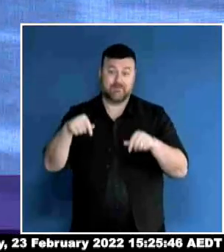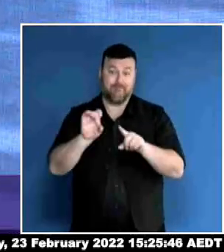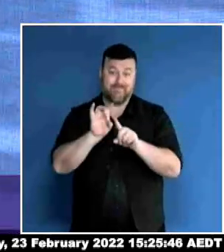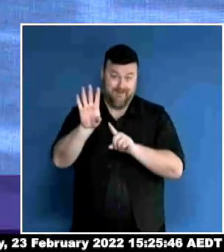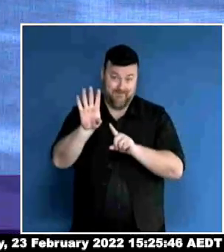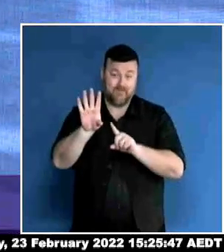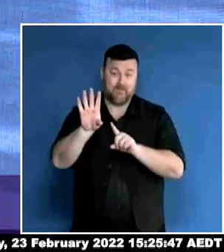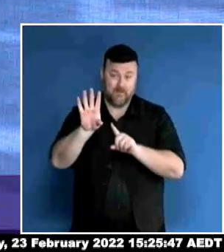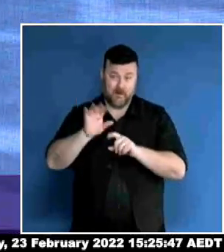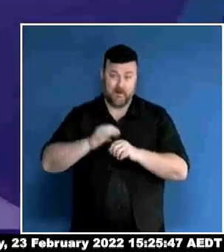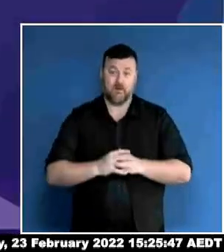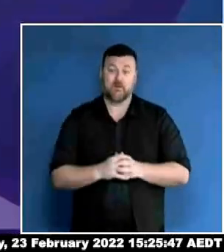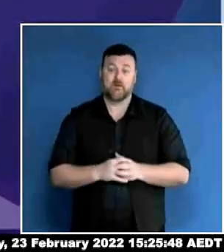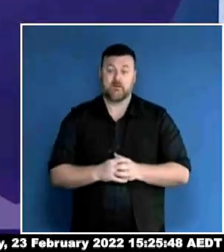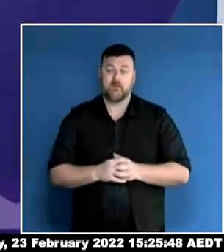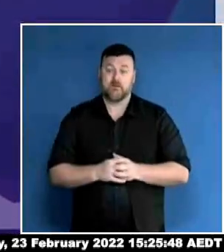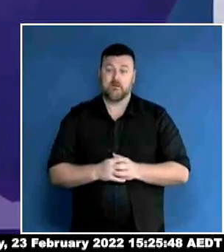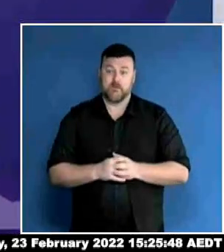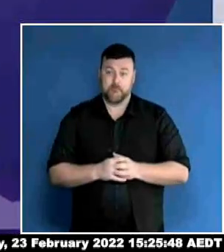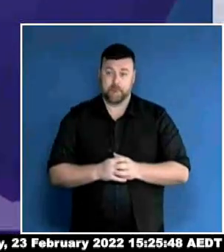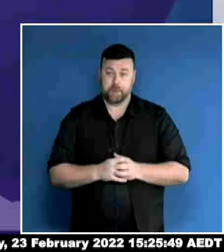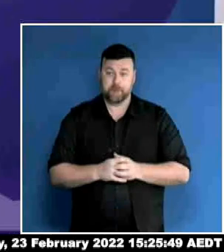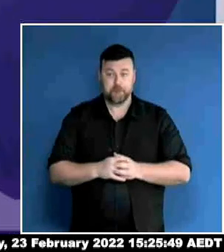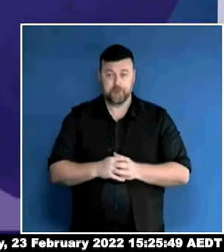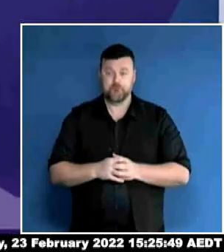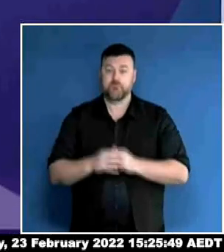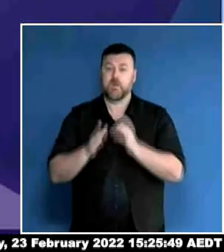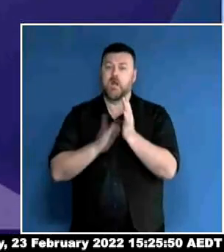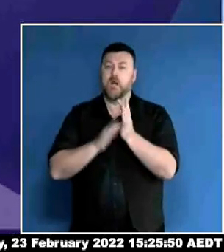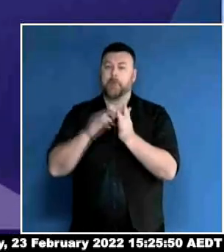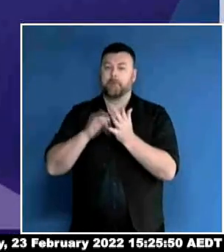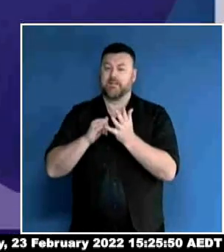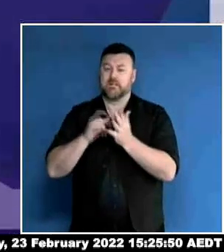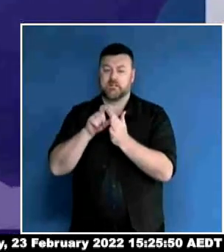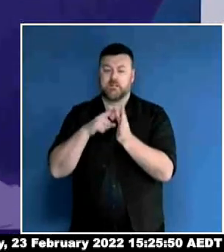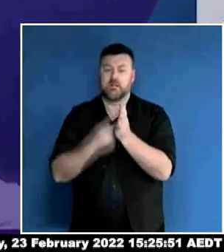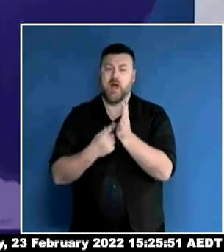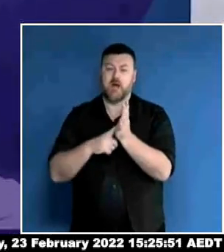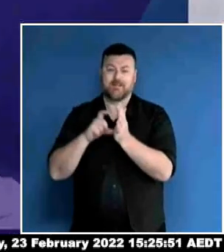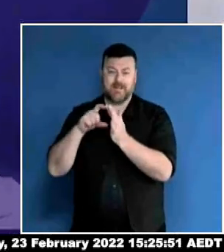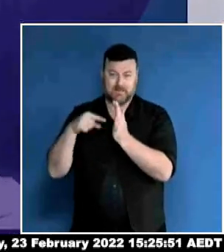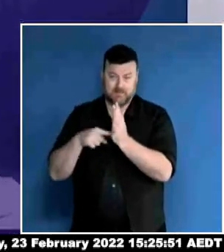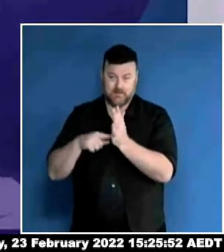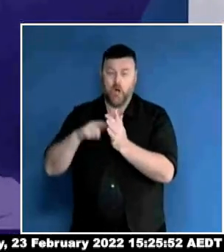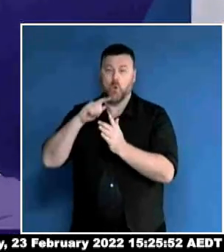witnesses tomorrow, and we will hear from representatives of AimBig, Rehab Management,